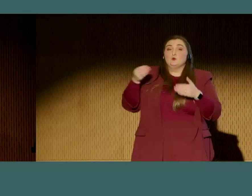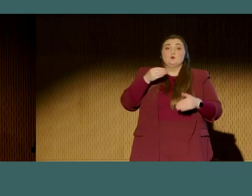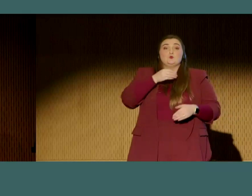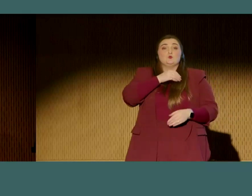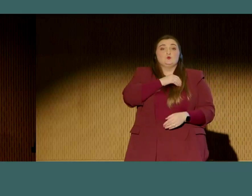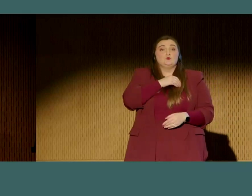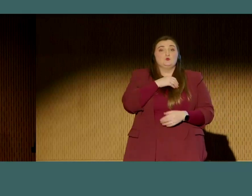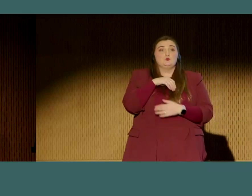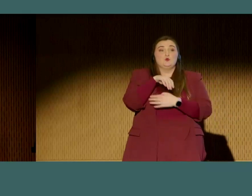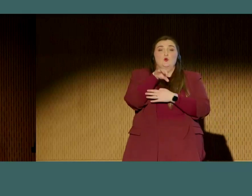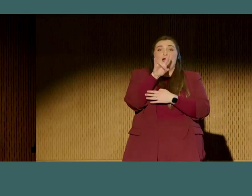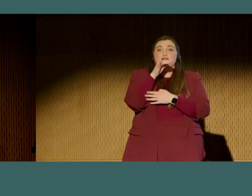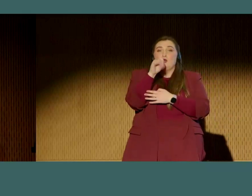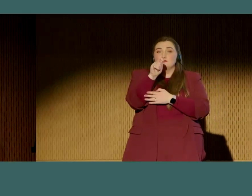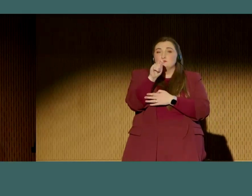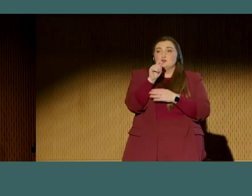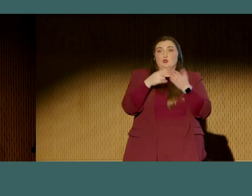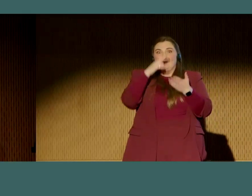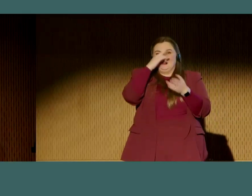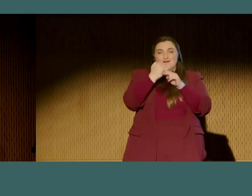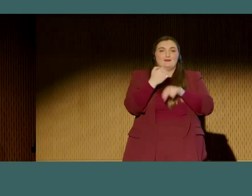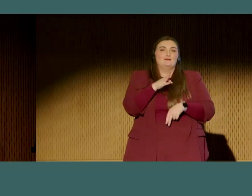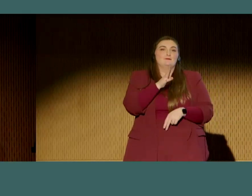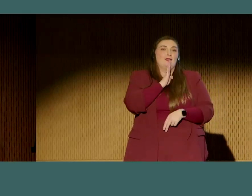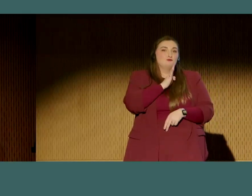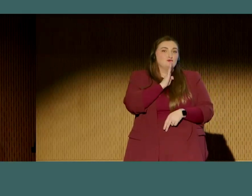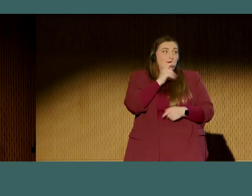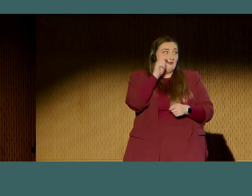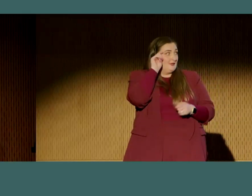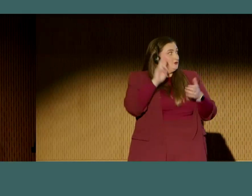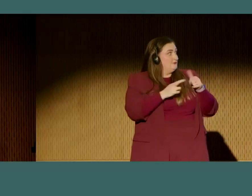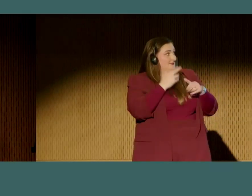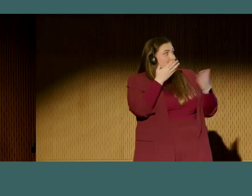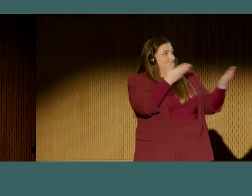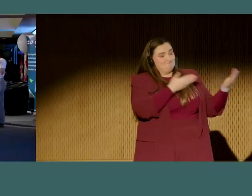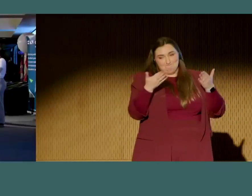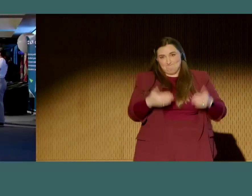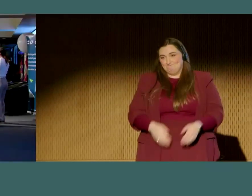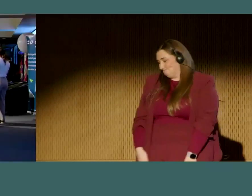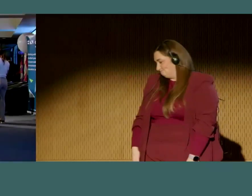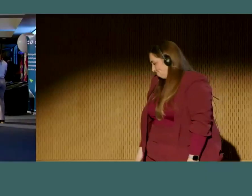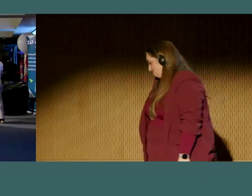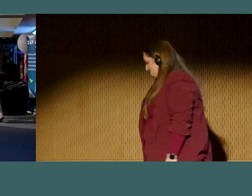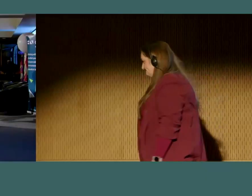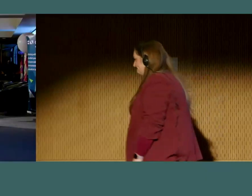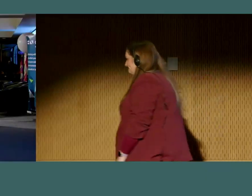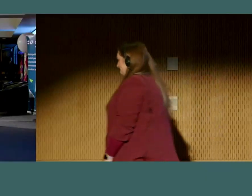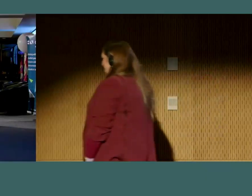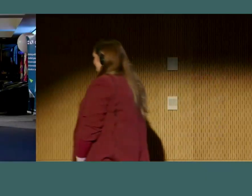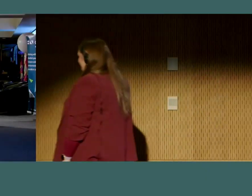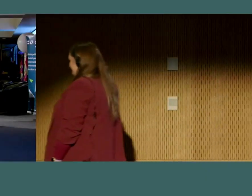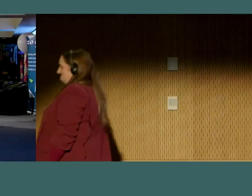(Erica): Hasselt University in Belgium. I think you're ready here. Yeah. Thanks.